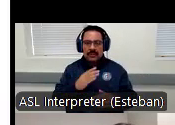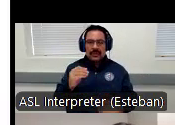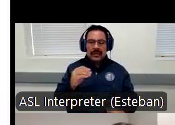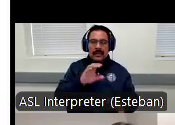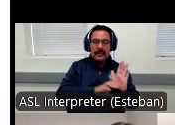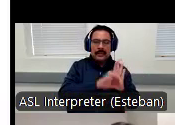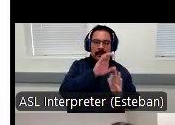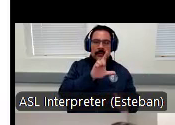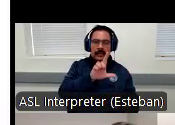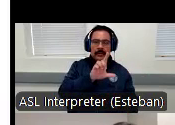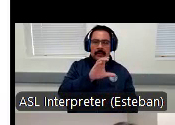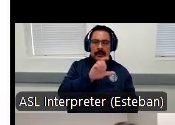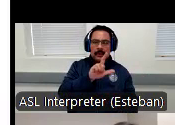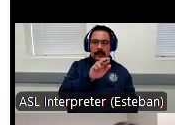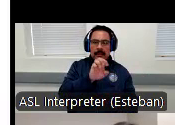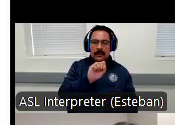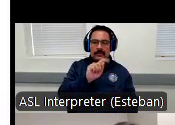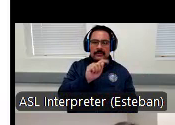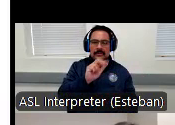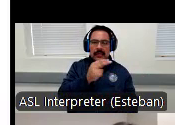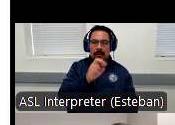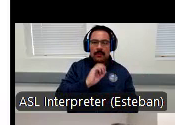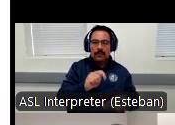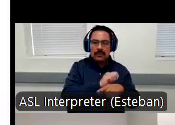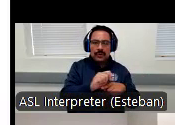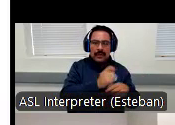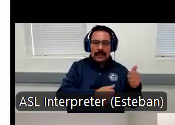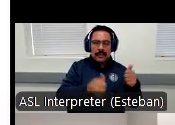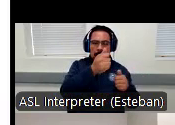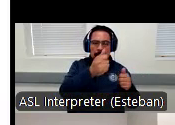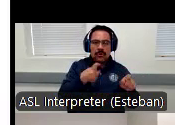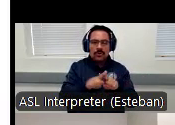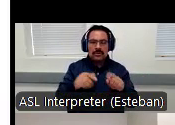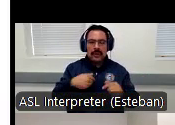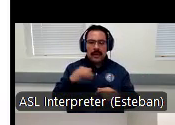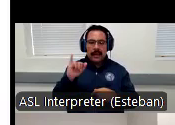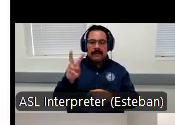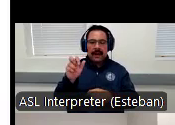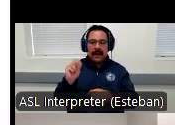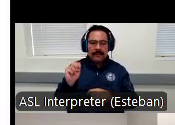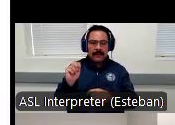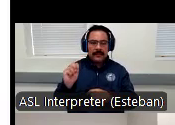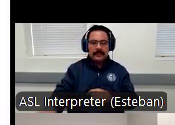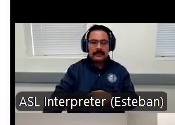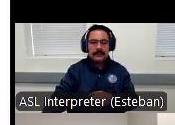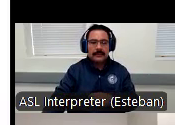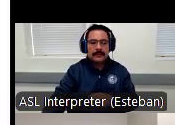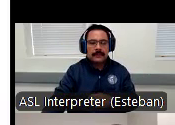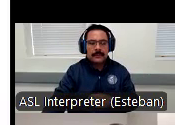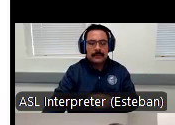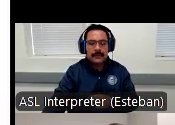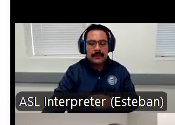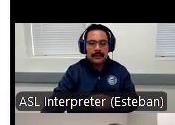also have the partnership of Acting Commissioner Ivan Capifali from the Department of Business